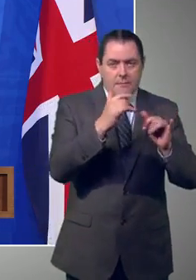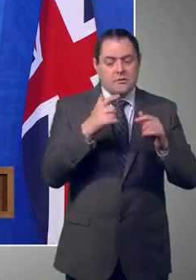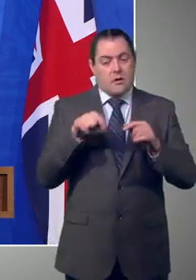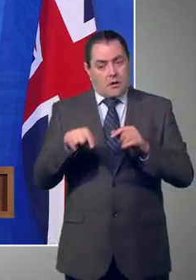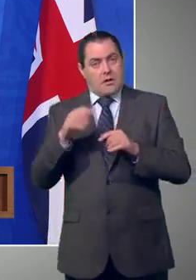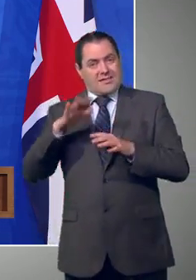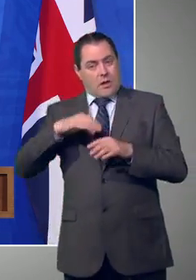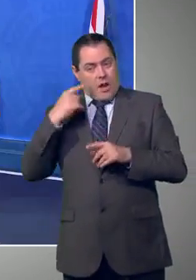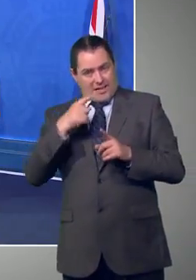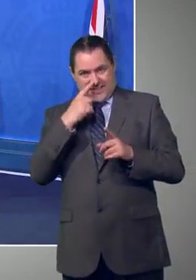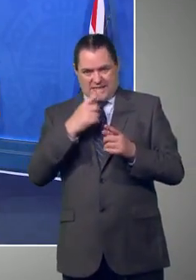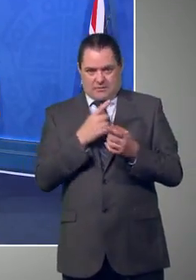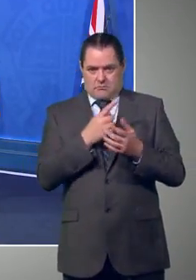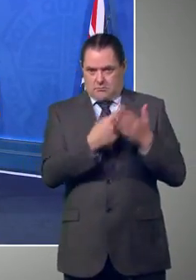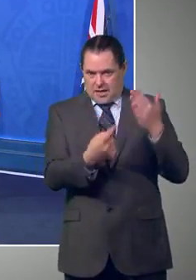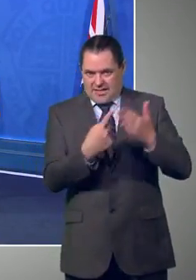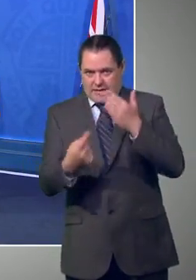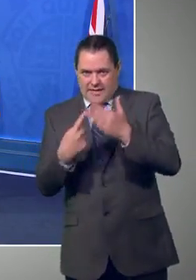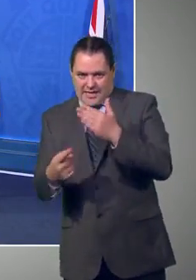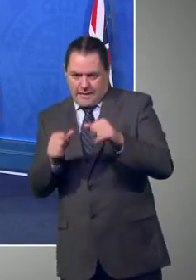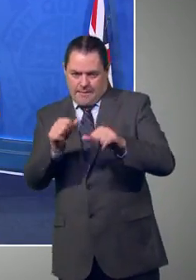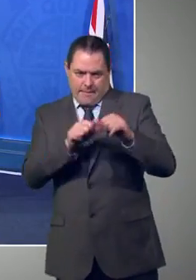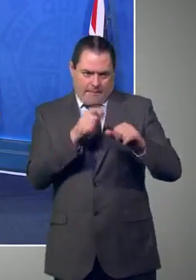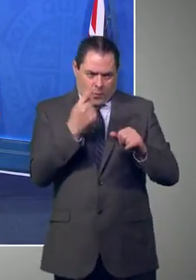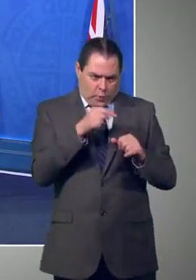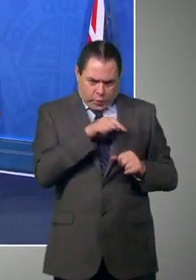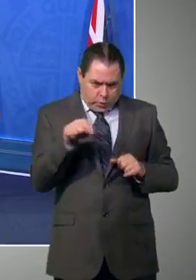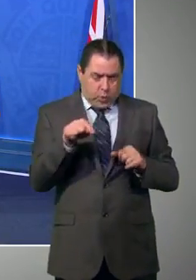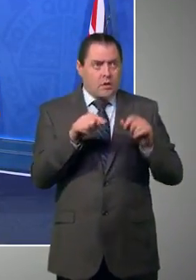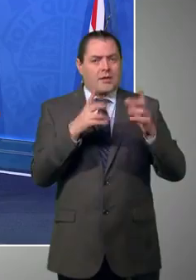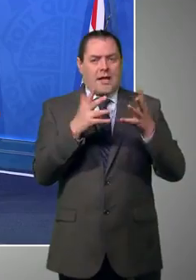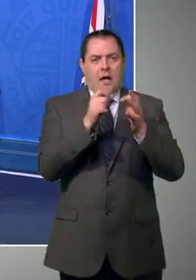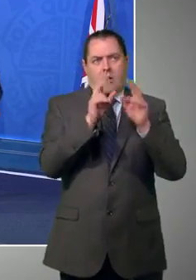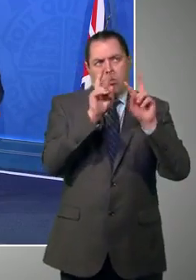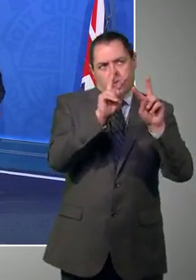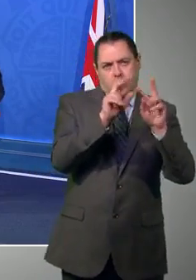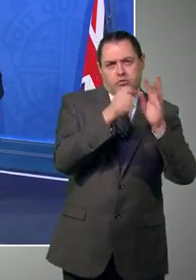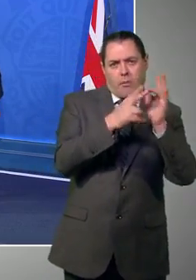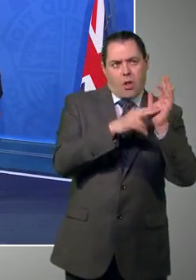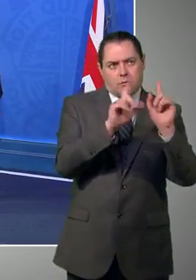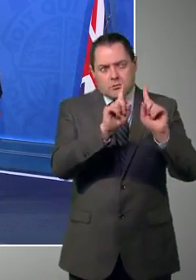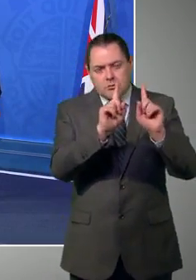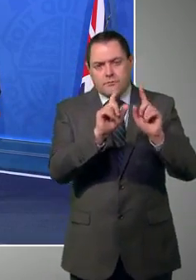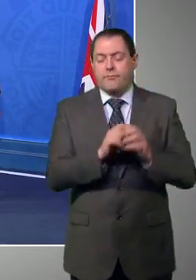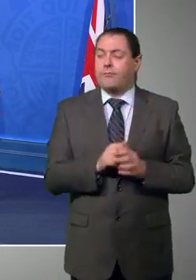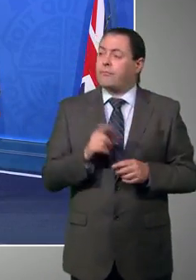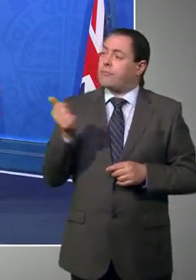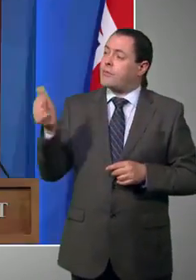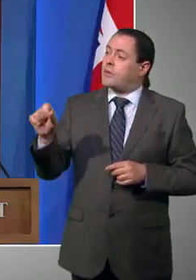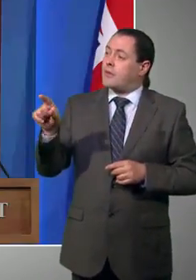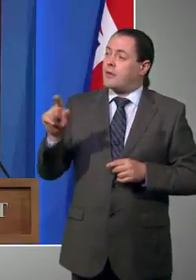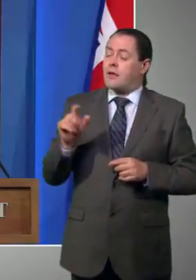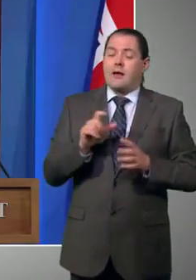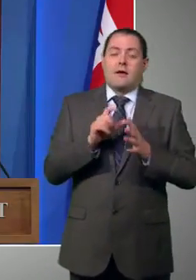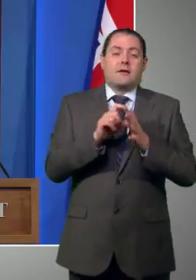closely. Doctor Harris. Thank you. Yes. so I'm I might just do. Out here for for the